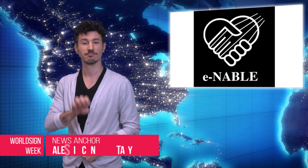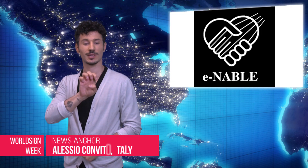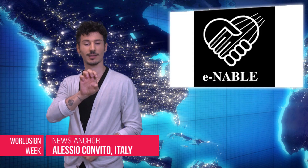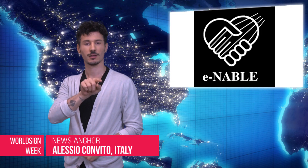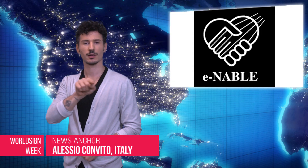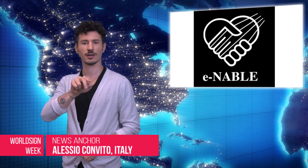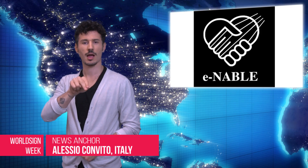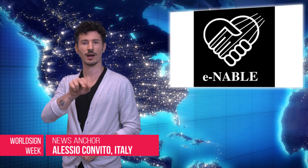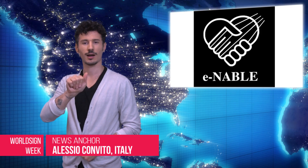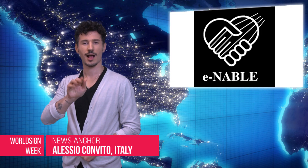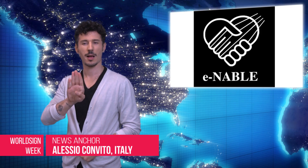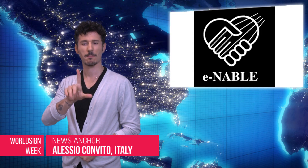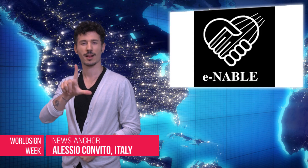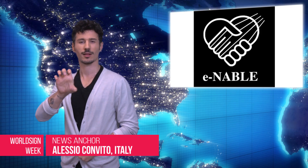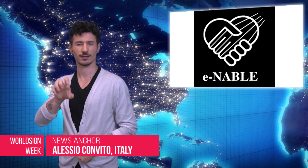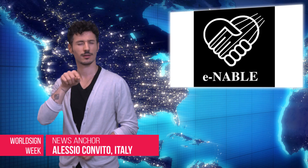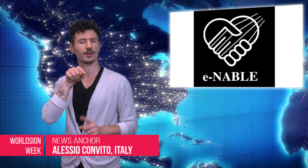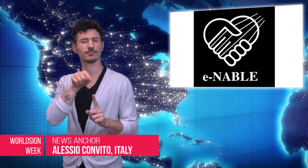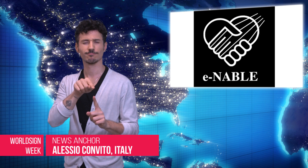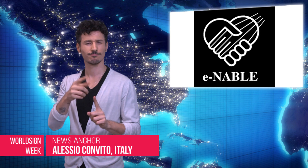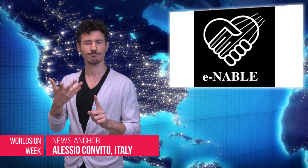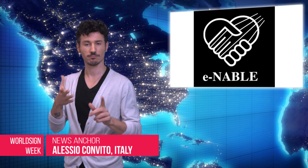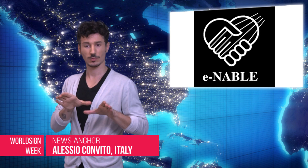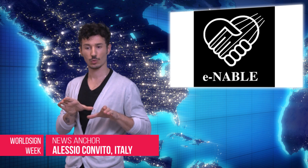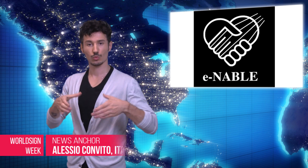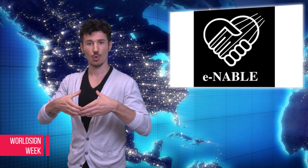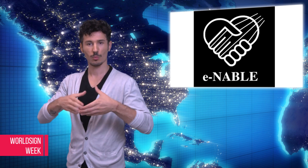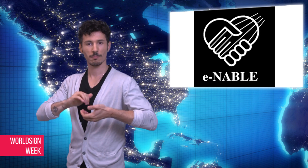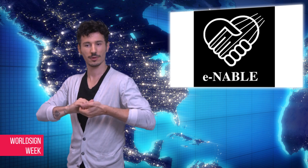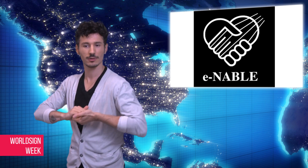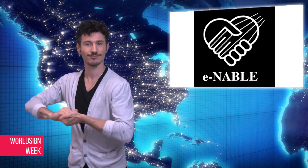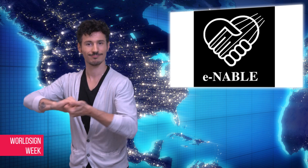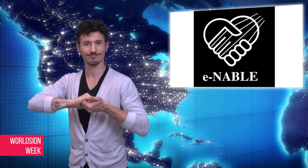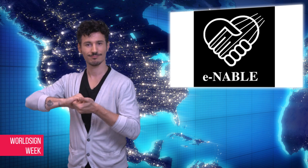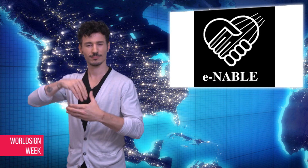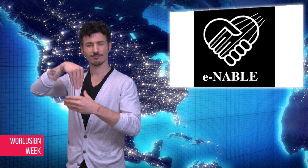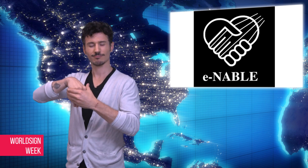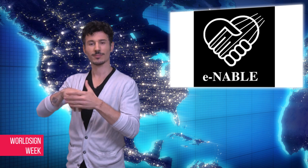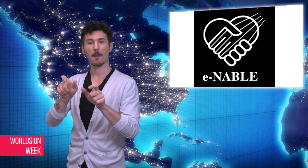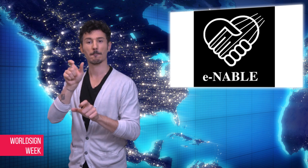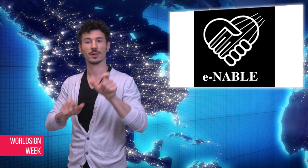[Alessio]: e-Nable, a global organization with a